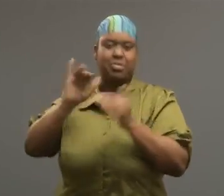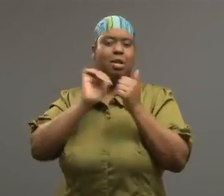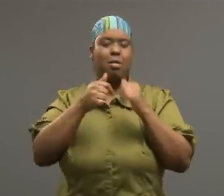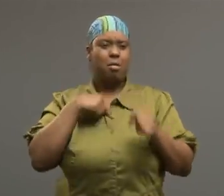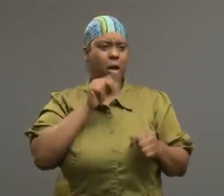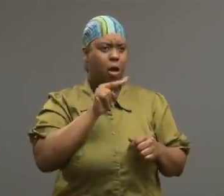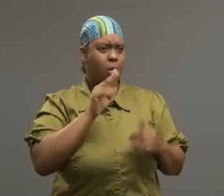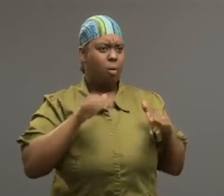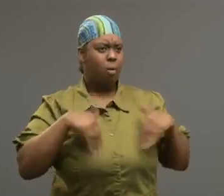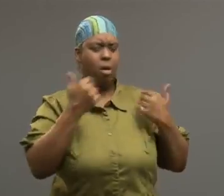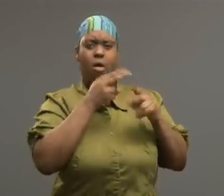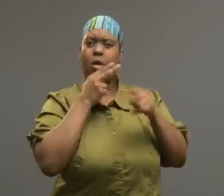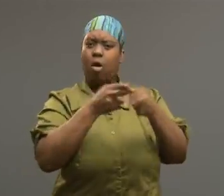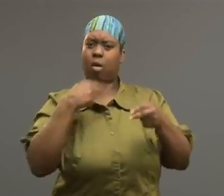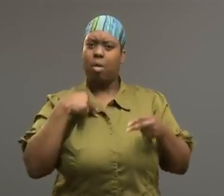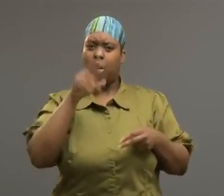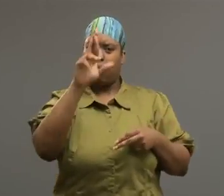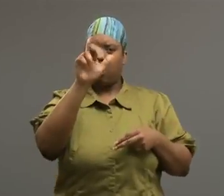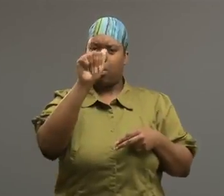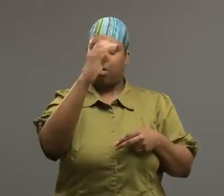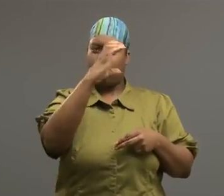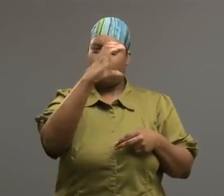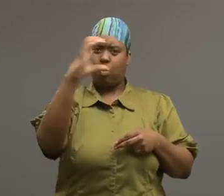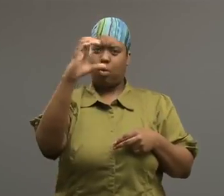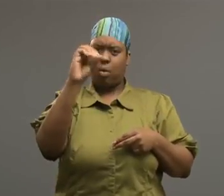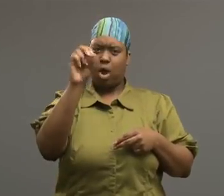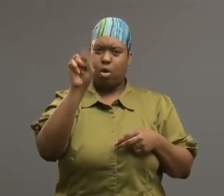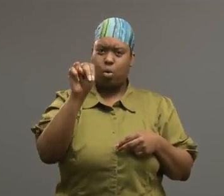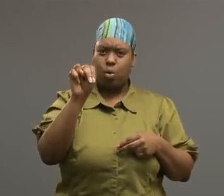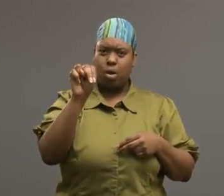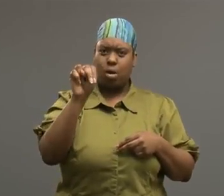I was upset because she called me a racoon.